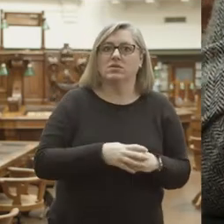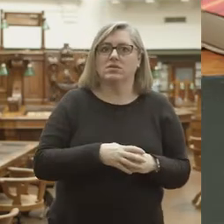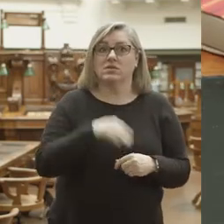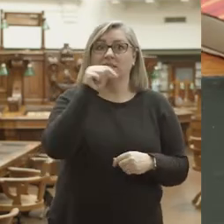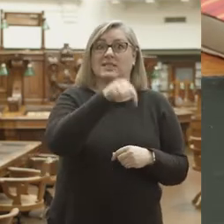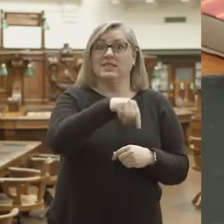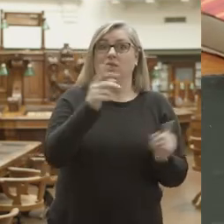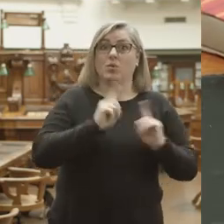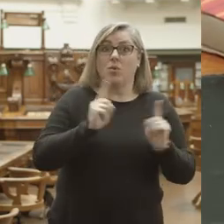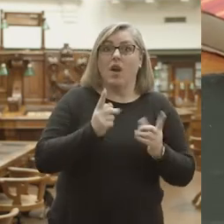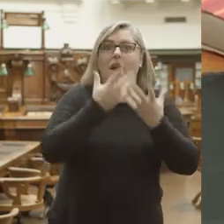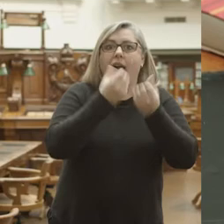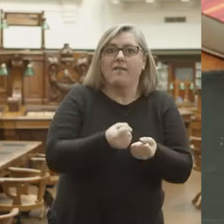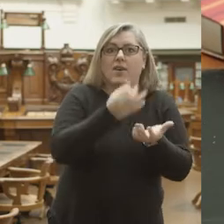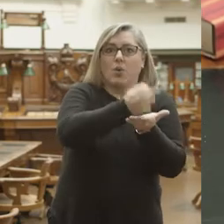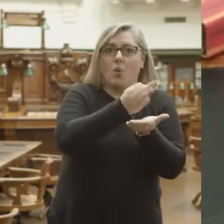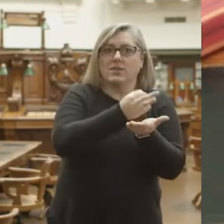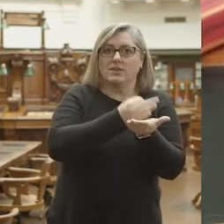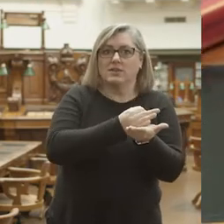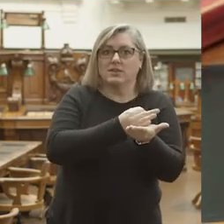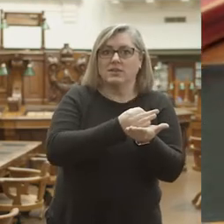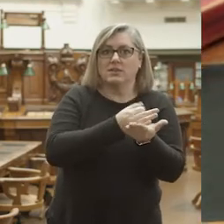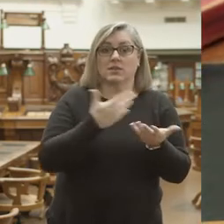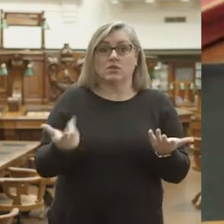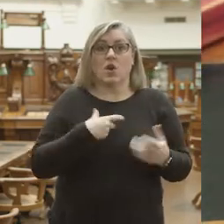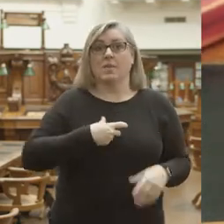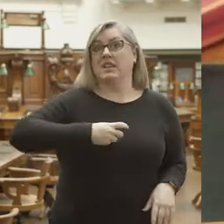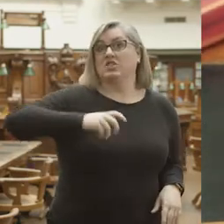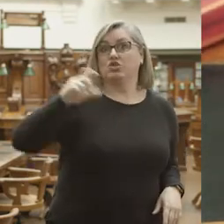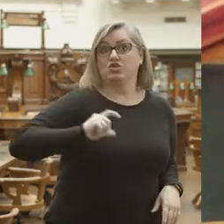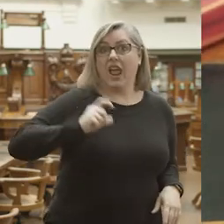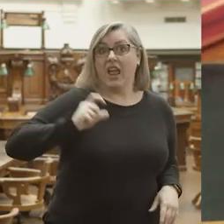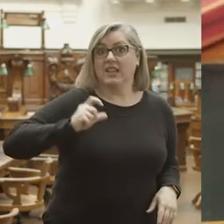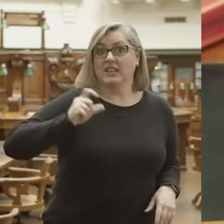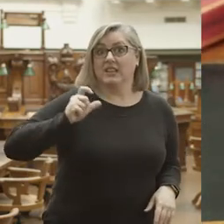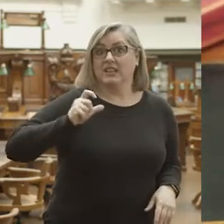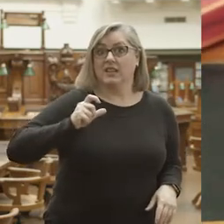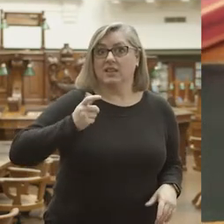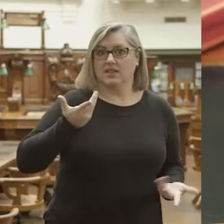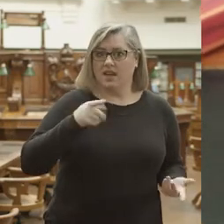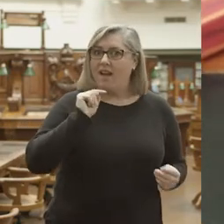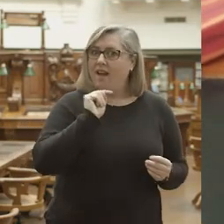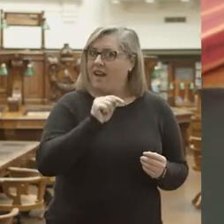actually contains the coins so when I shake my wrist like this